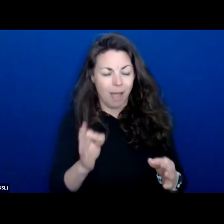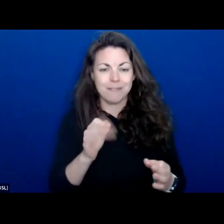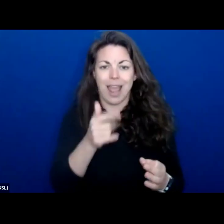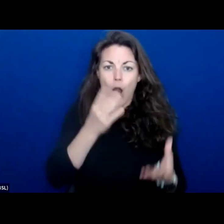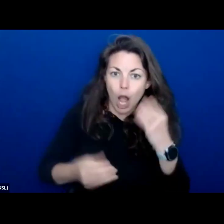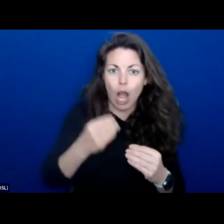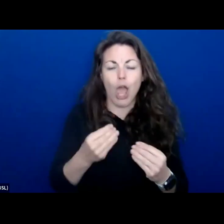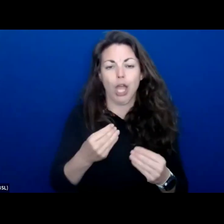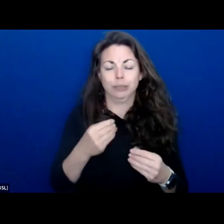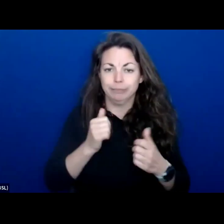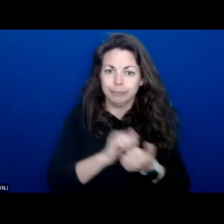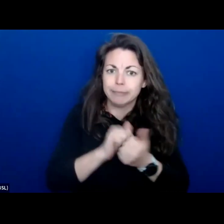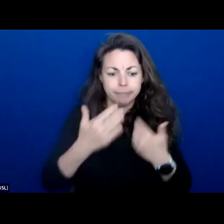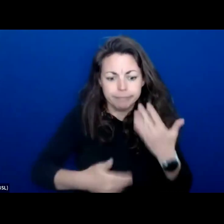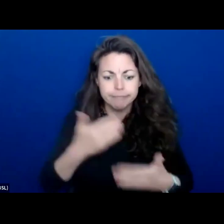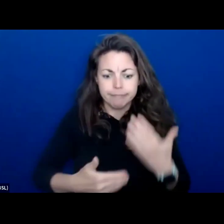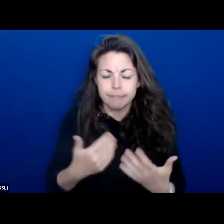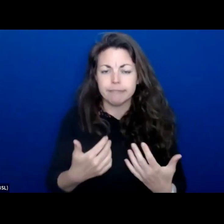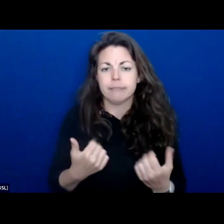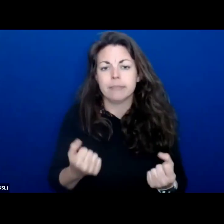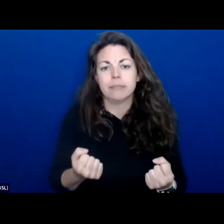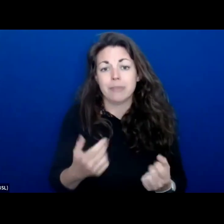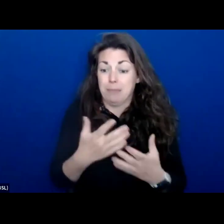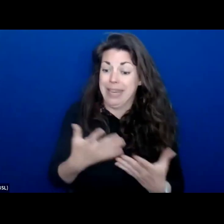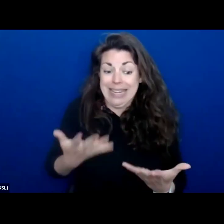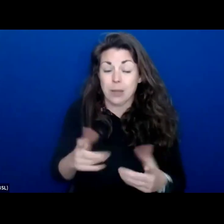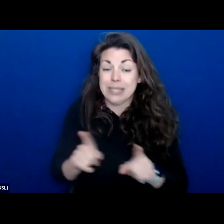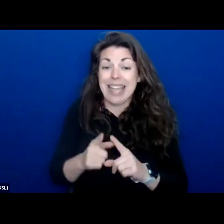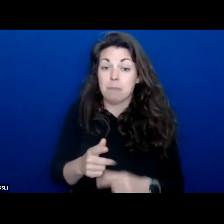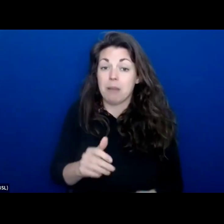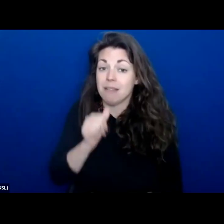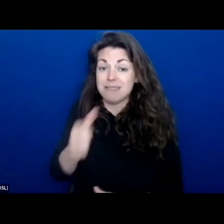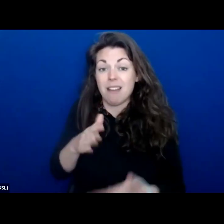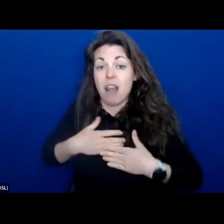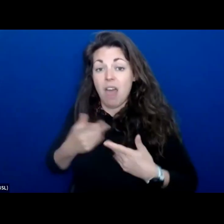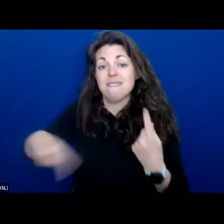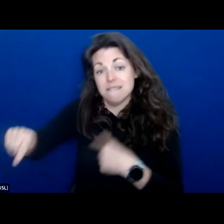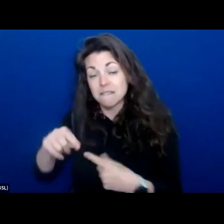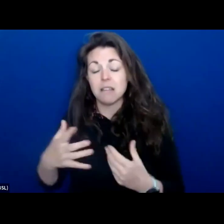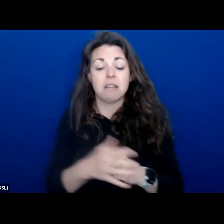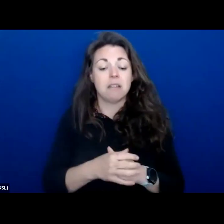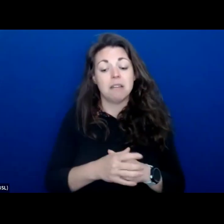very much molded me. So when I finished college I had taken some master's courses again in international